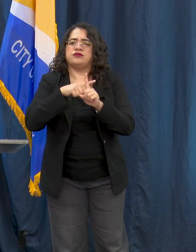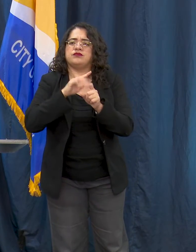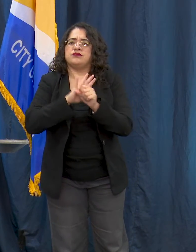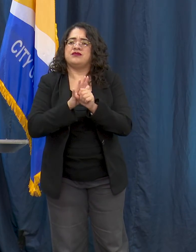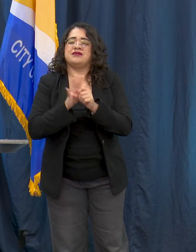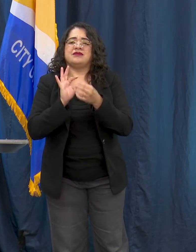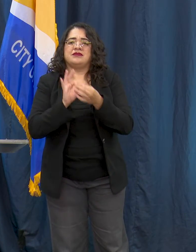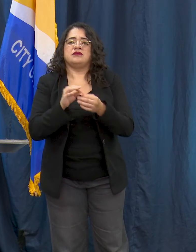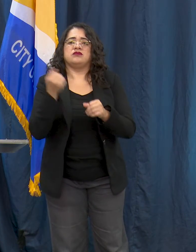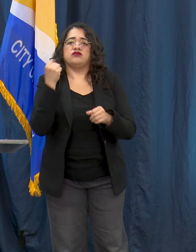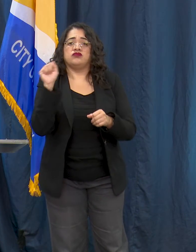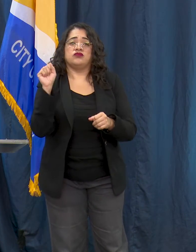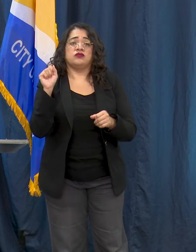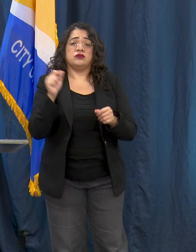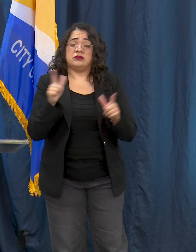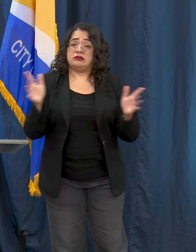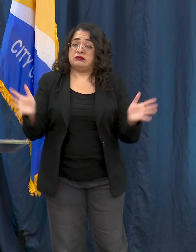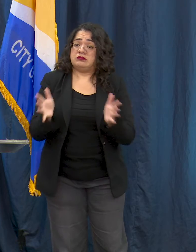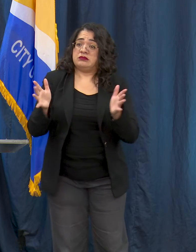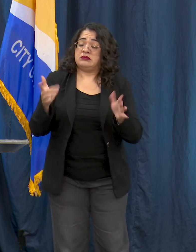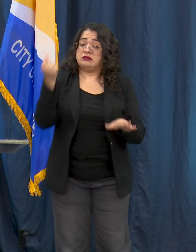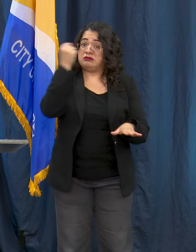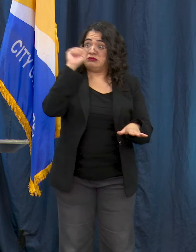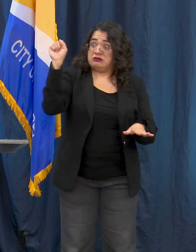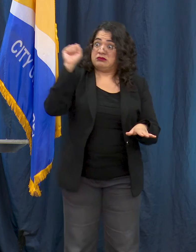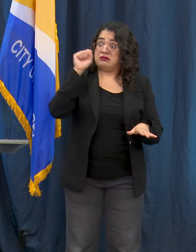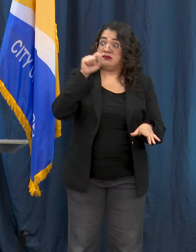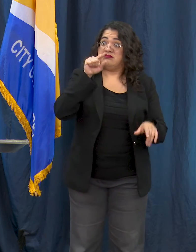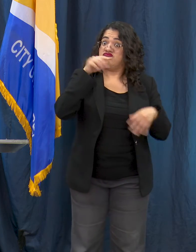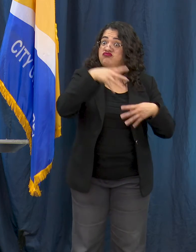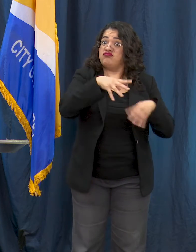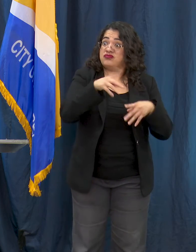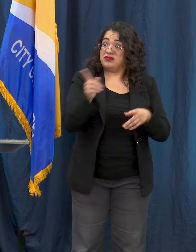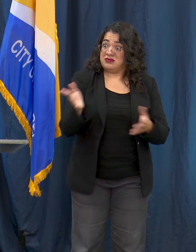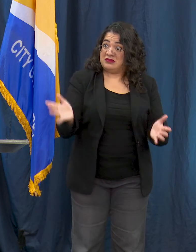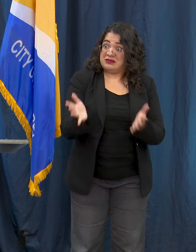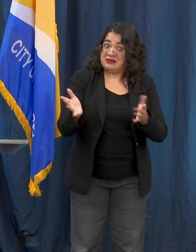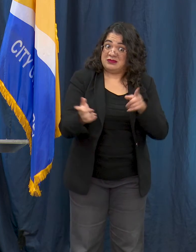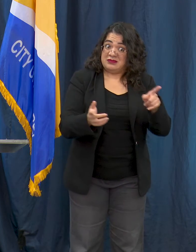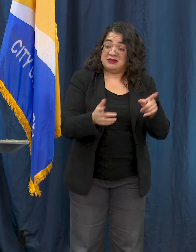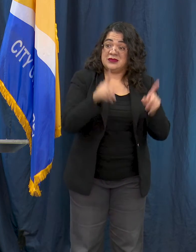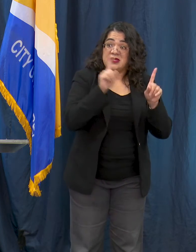Do you advise people that protested to go get tested? Yes, so if you